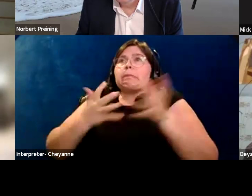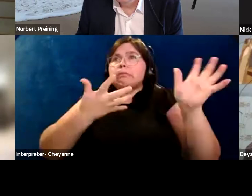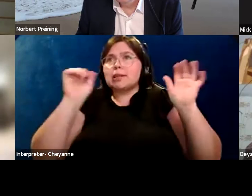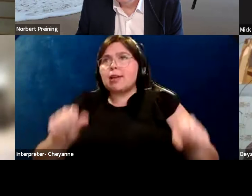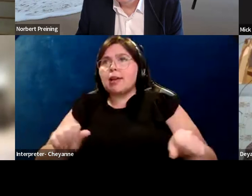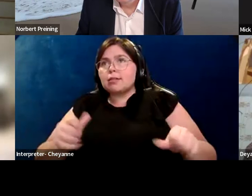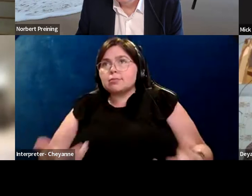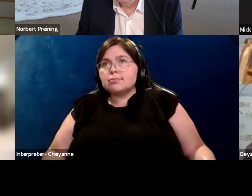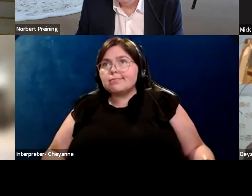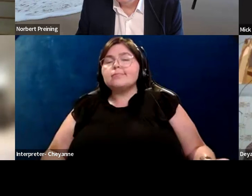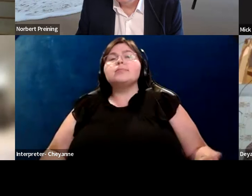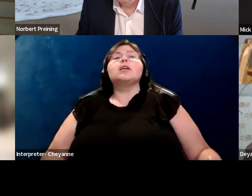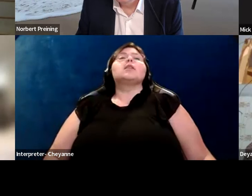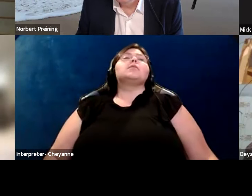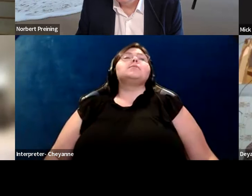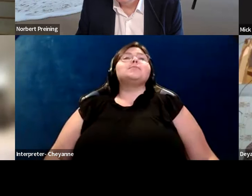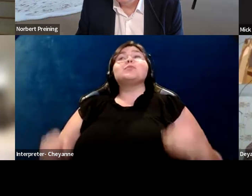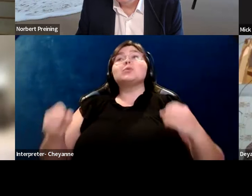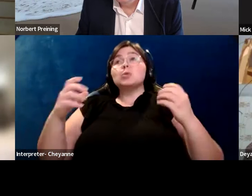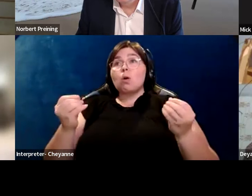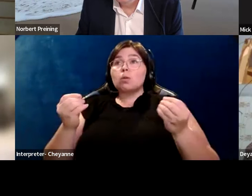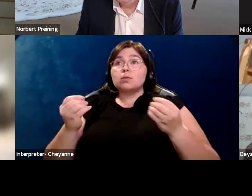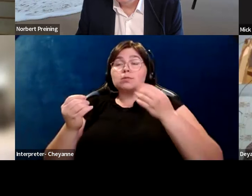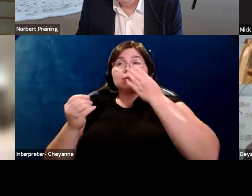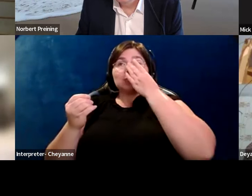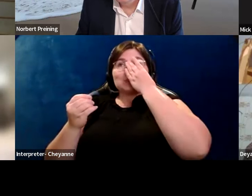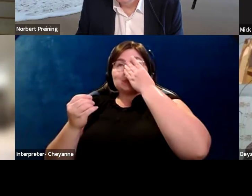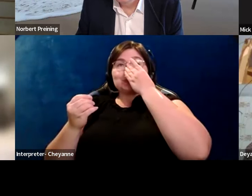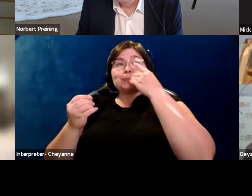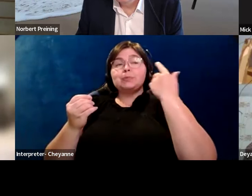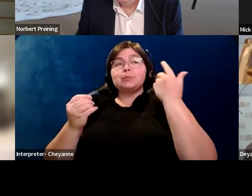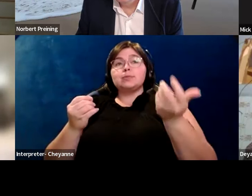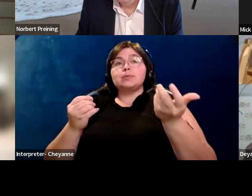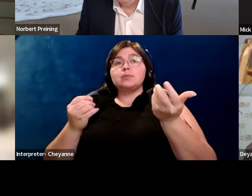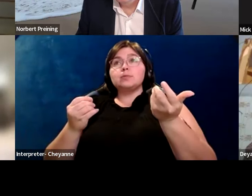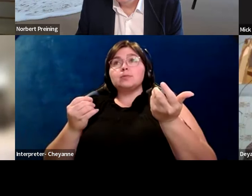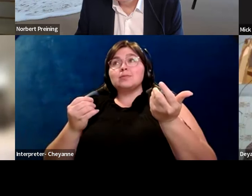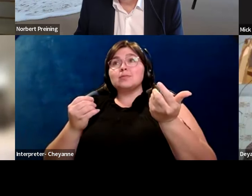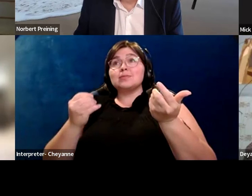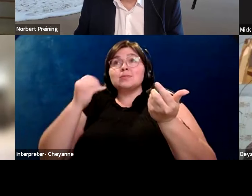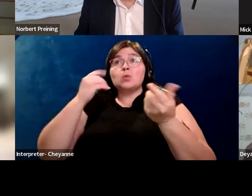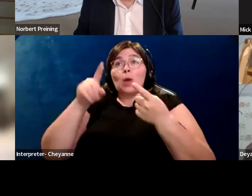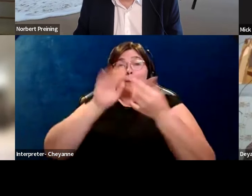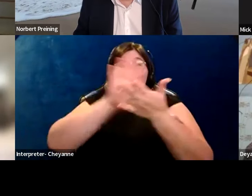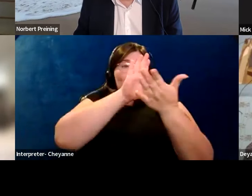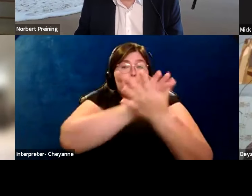So, yeah, like once we have papers in HTML format,